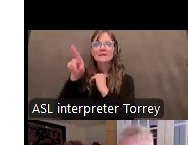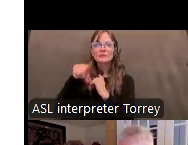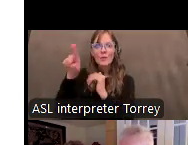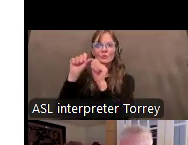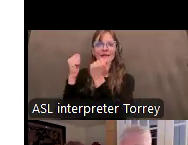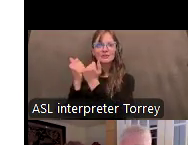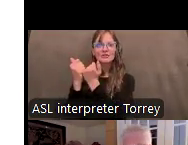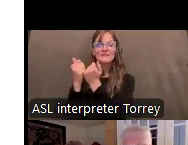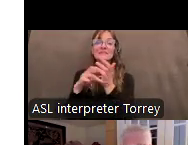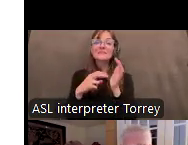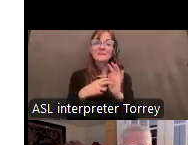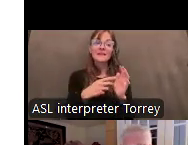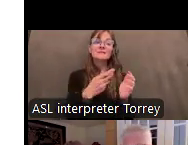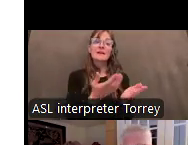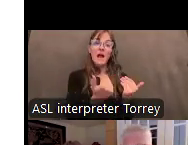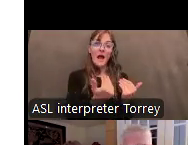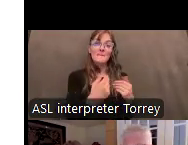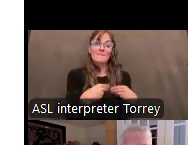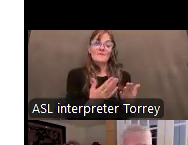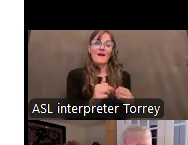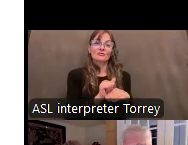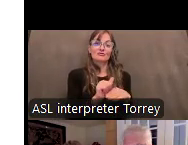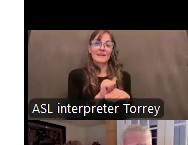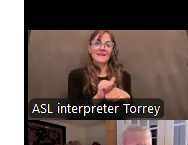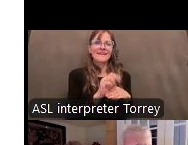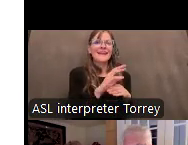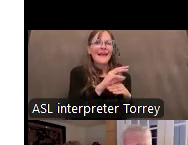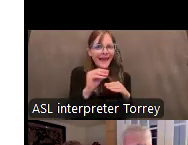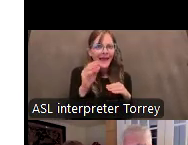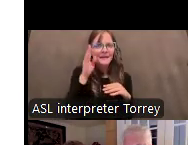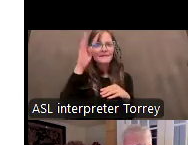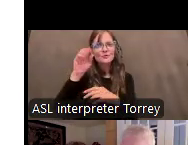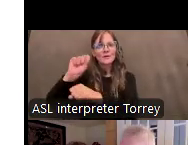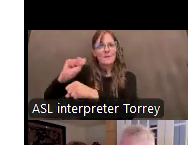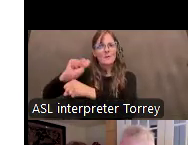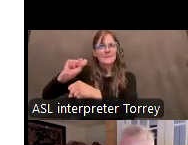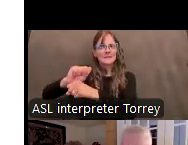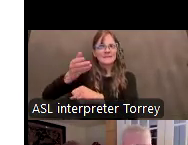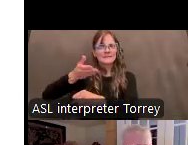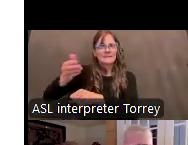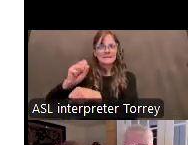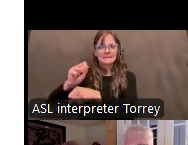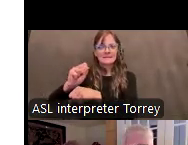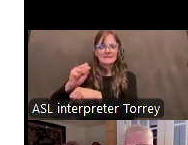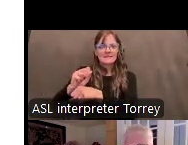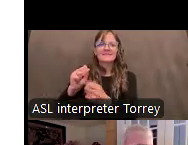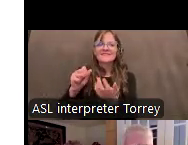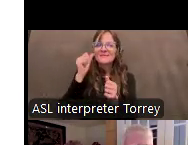but a real WisCaregiver Connections, which is our tagline and name for the program to employers.